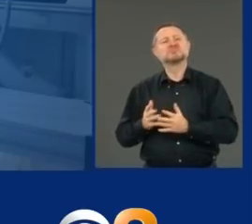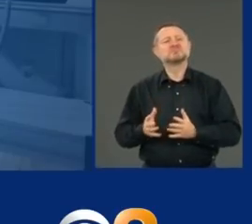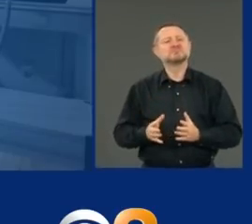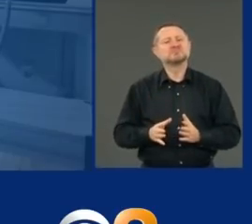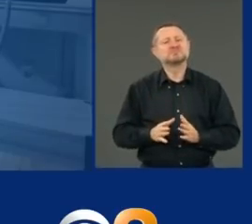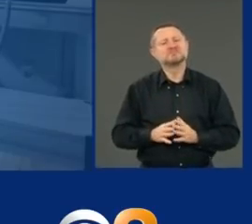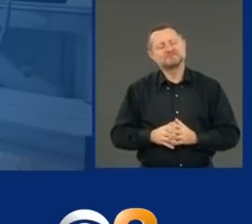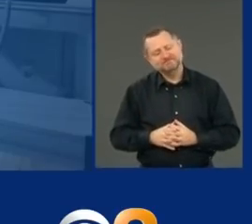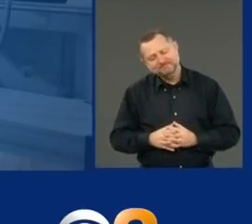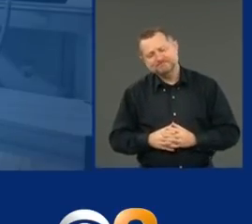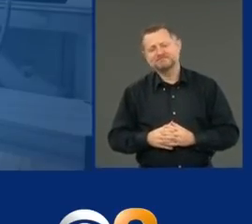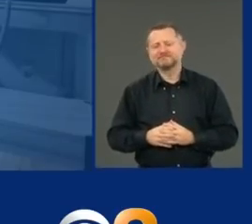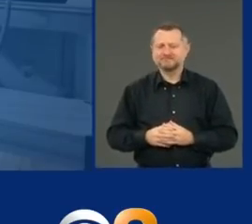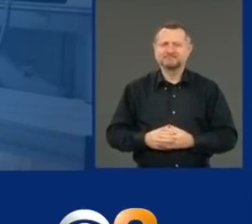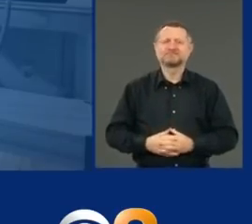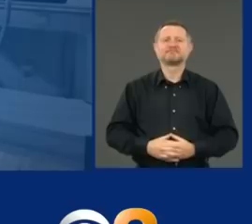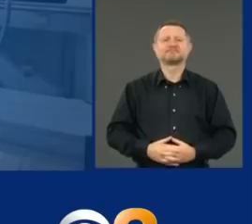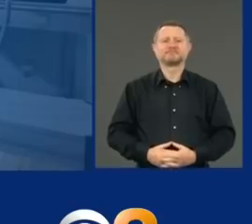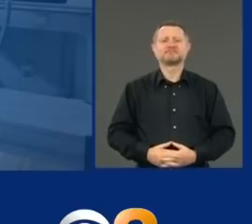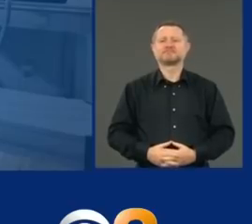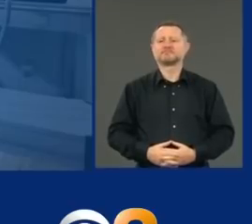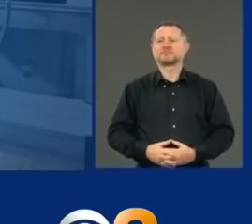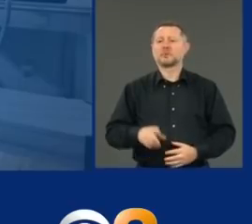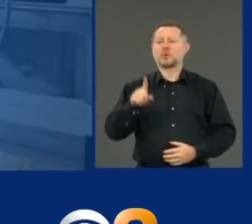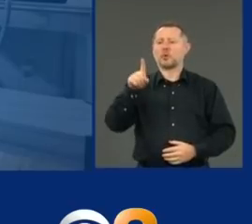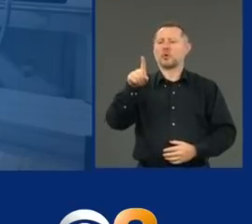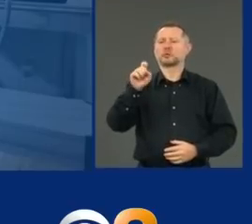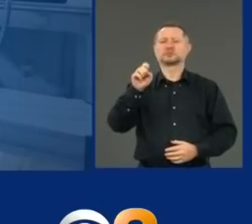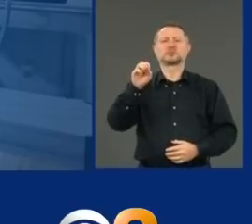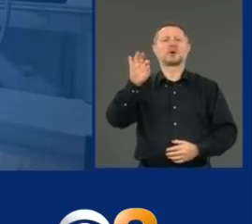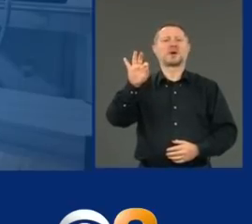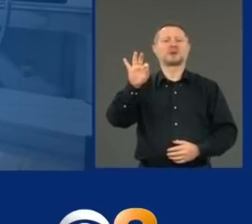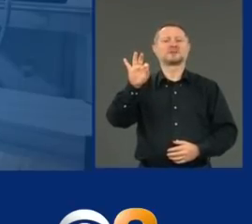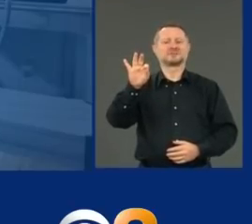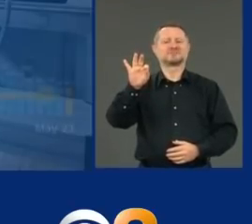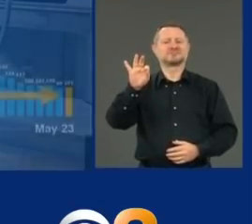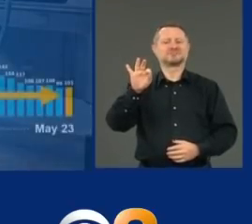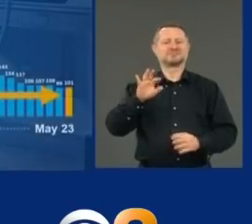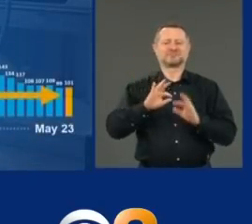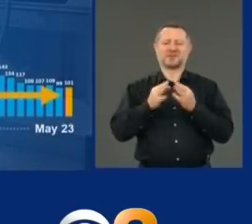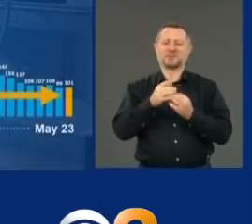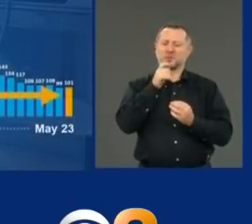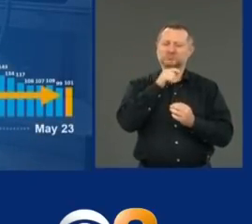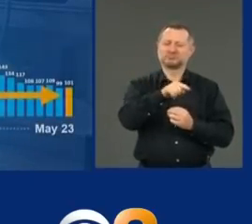THE NUMBER OF DEATHS TICKED UP WHICH IS TERRIBLE NEWS, BUT THE